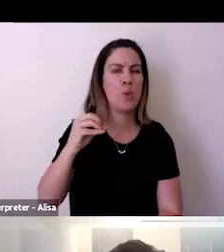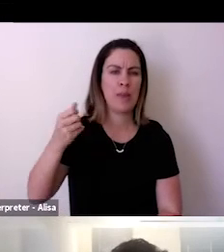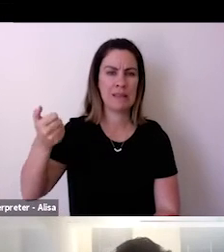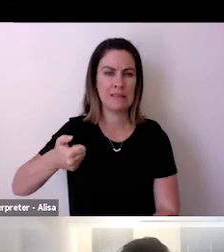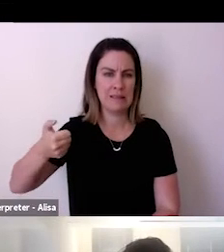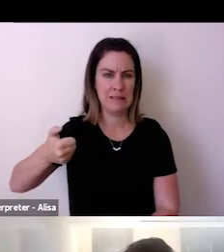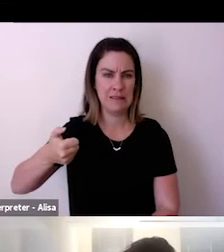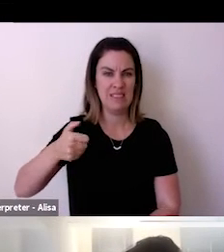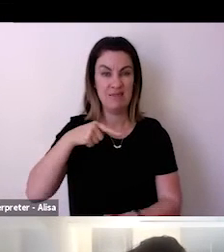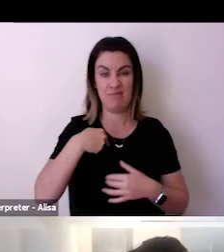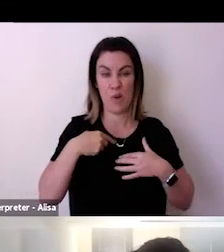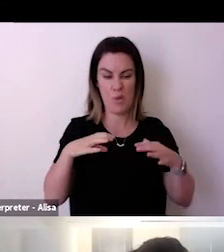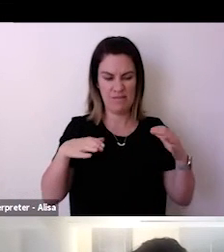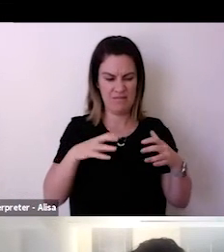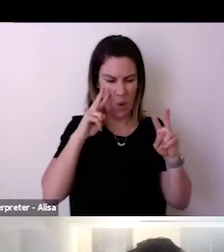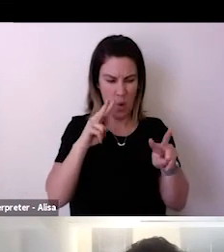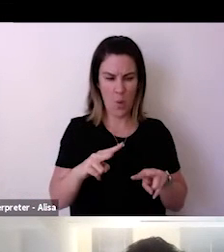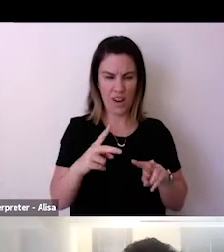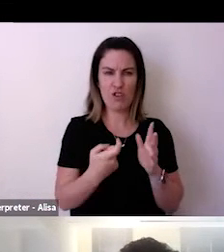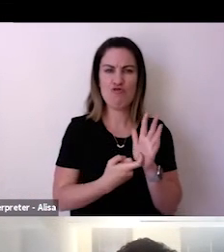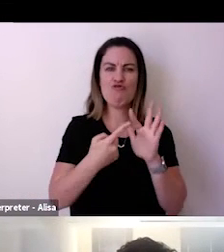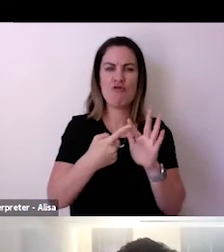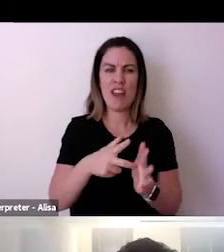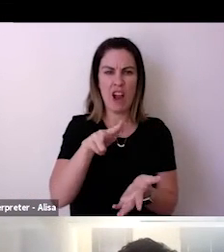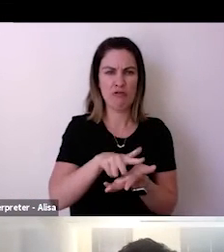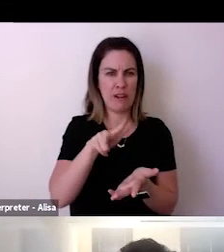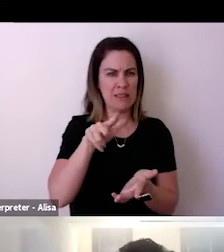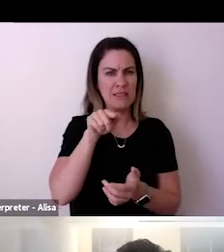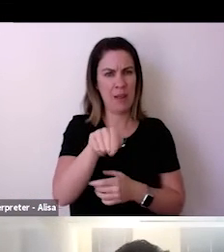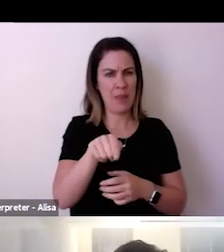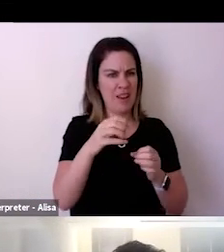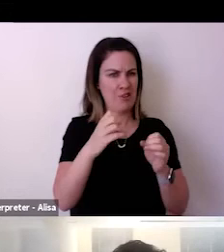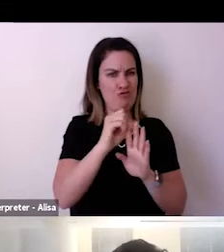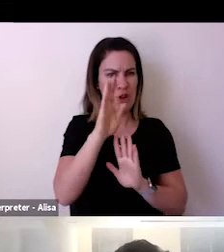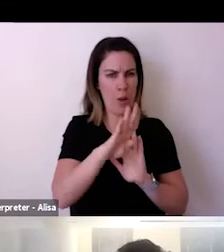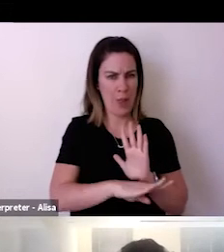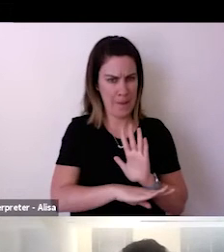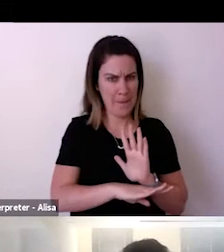was looking at Rhea crediting the curriculum for the bachelor of fine arts , and introduction in 2018/2019.